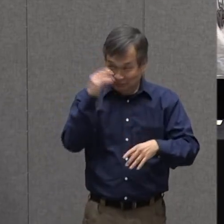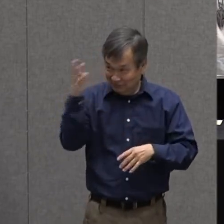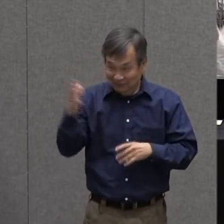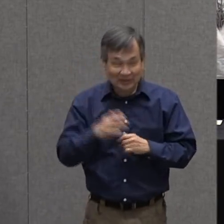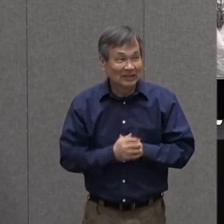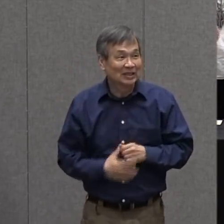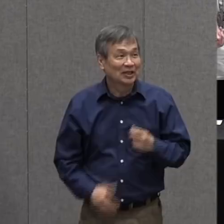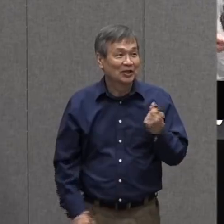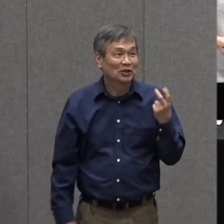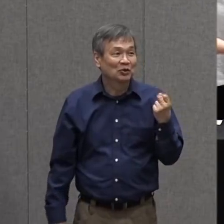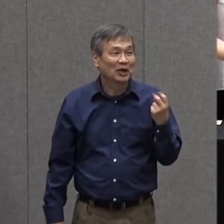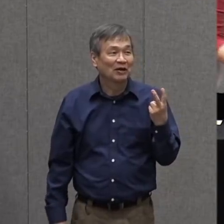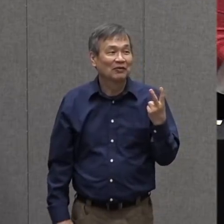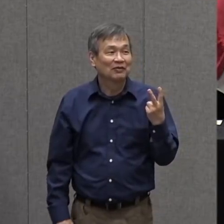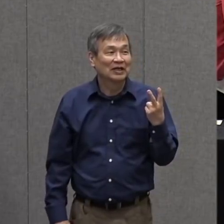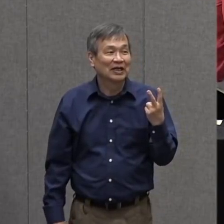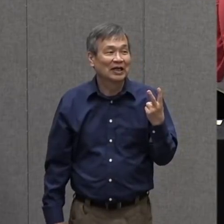So I'm at 12, let's see, 18!